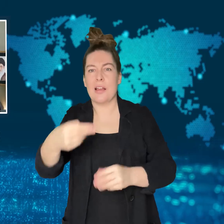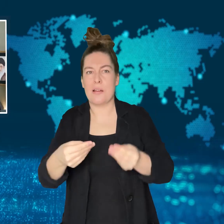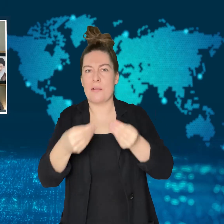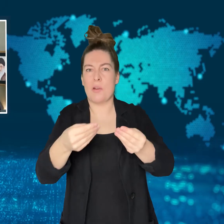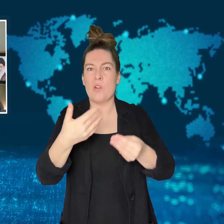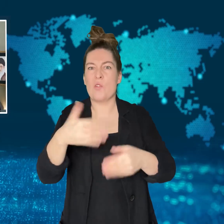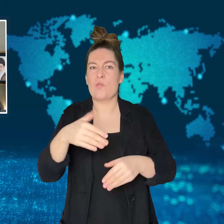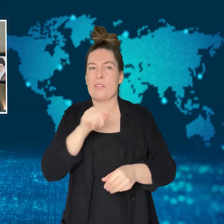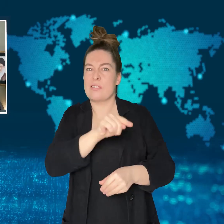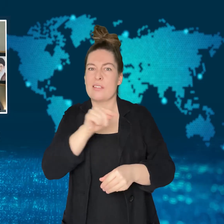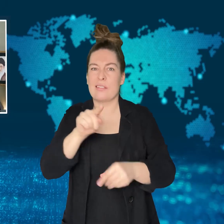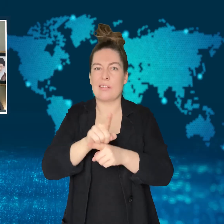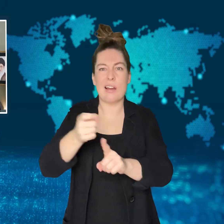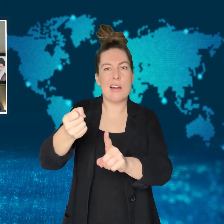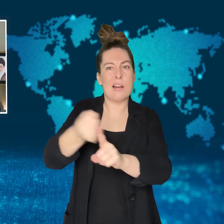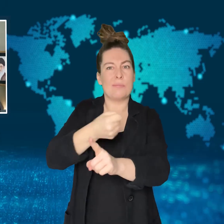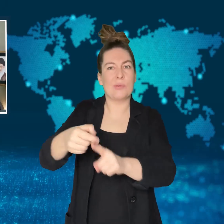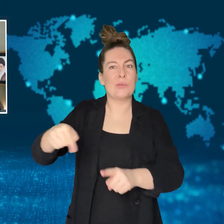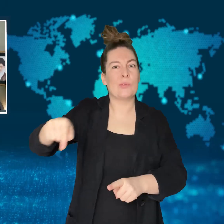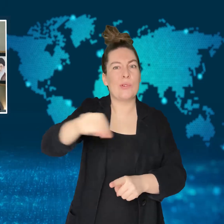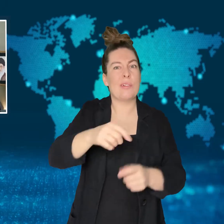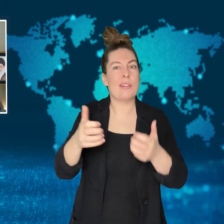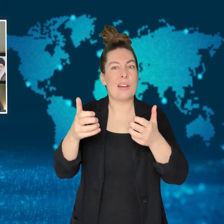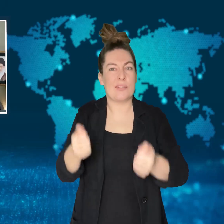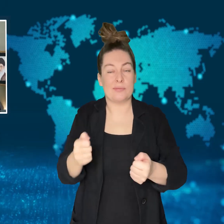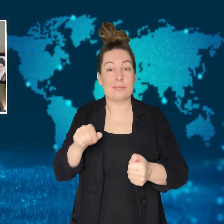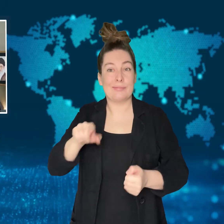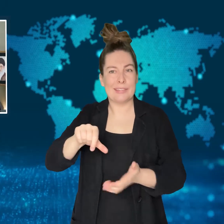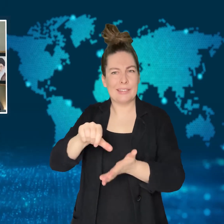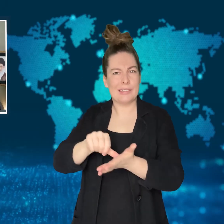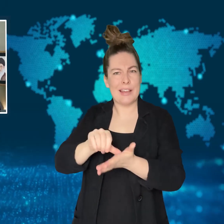the incident would be followed up on